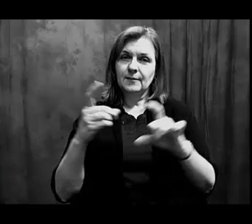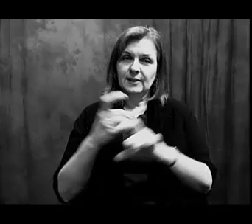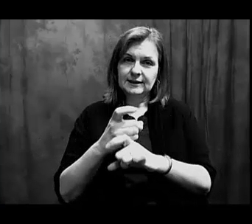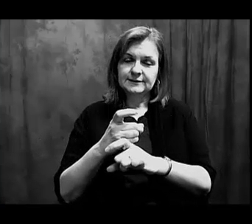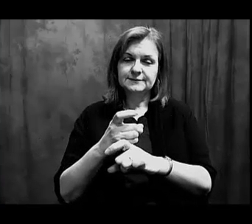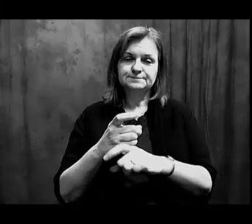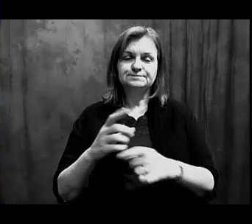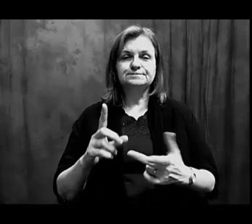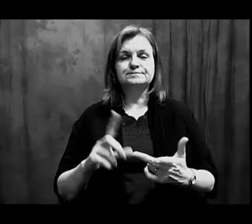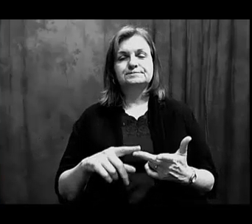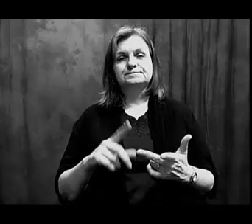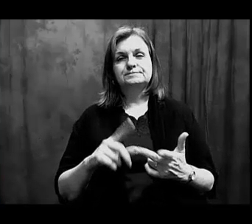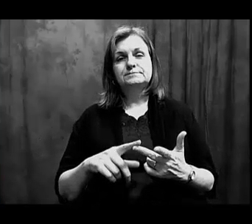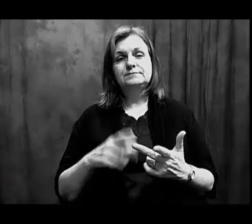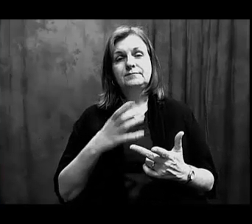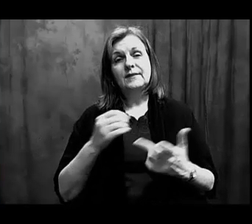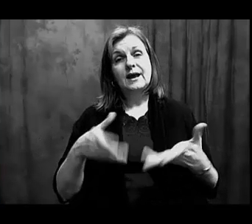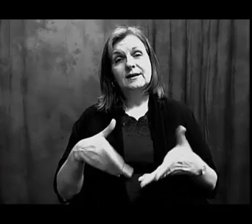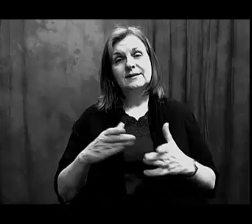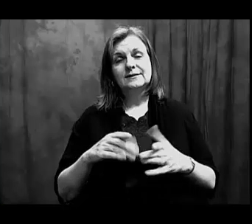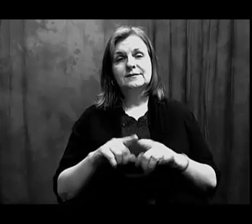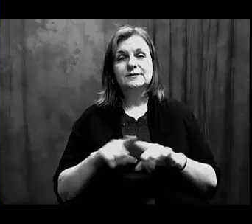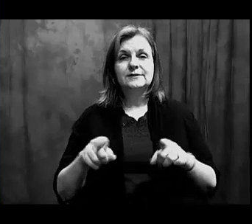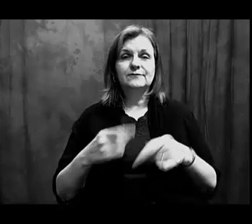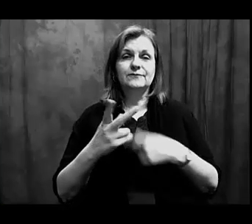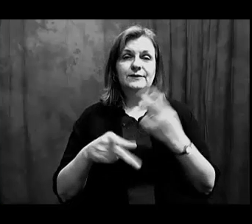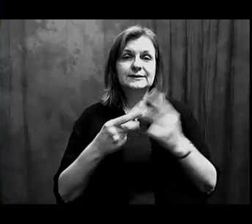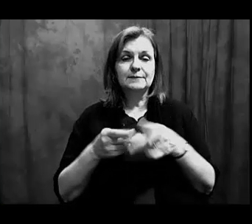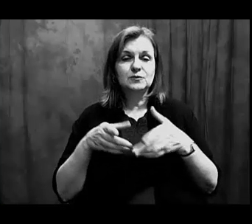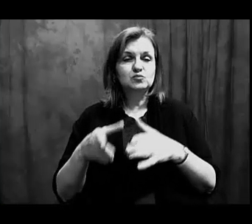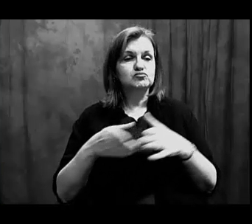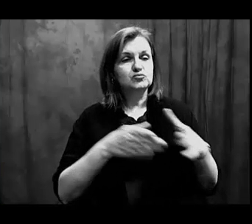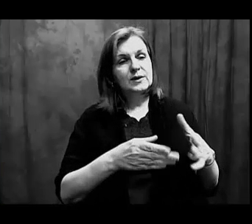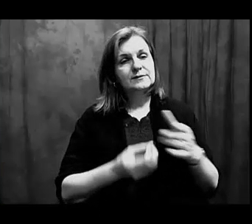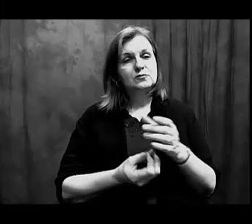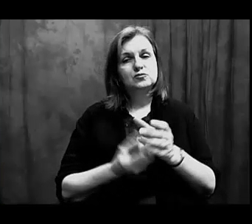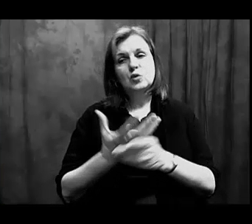and it allows for different growth patterns and availability